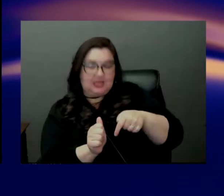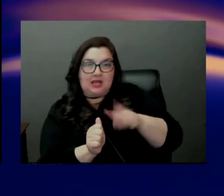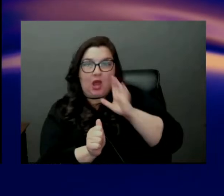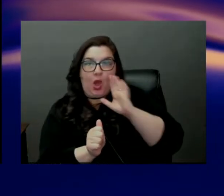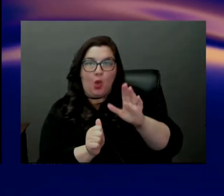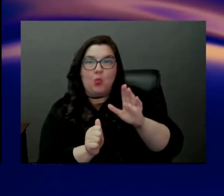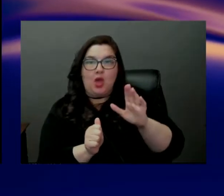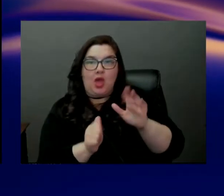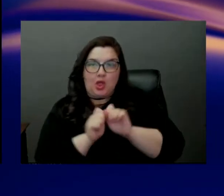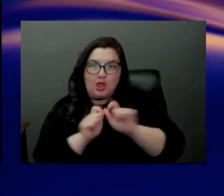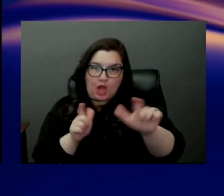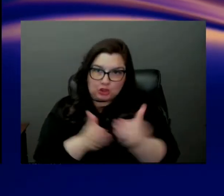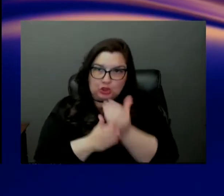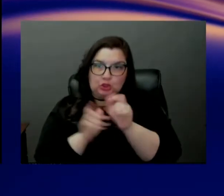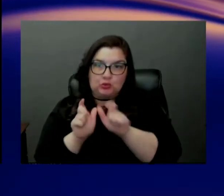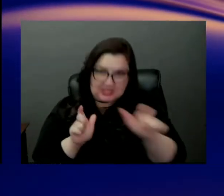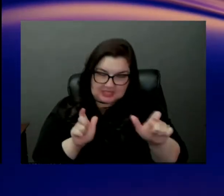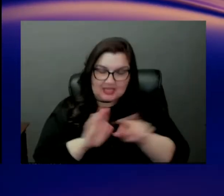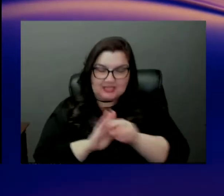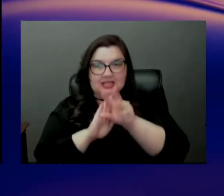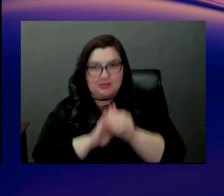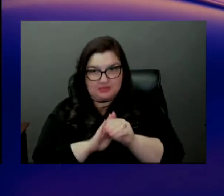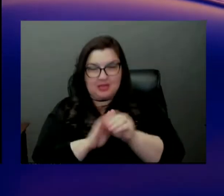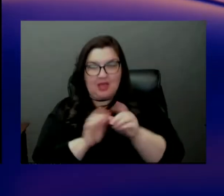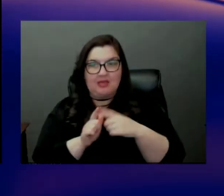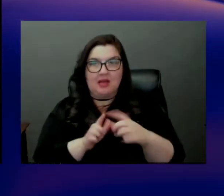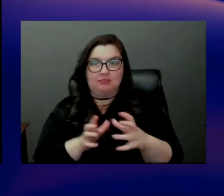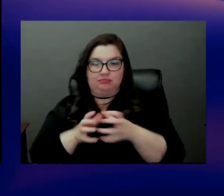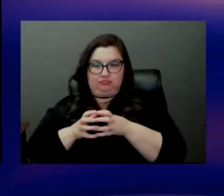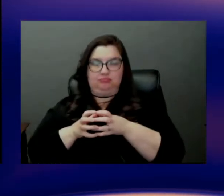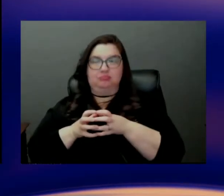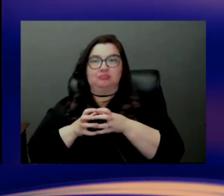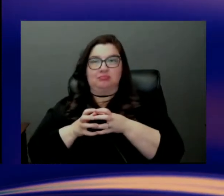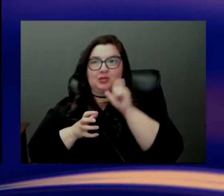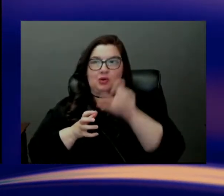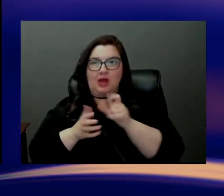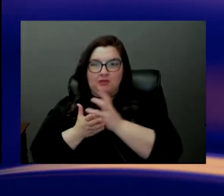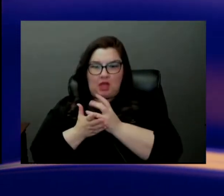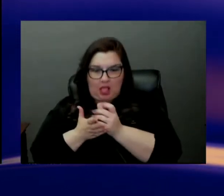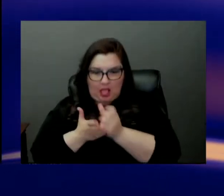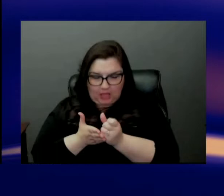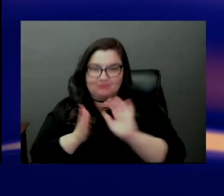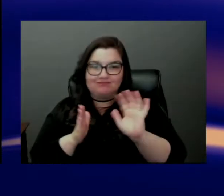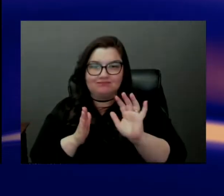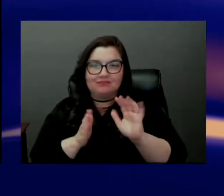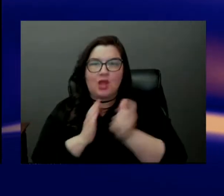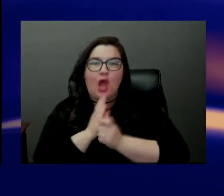take another snapshot and replenish your pool. You don't have to worry about any of that. It just automatically occurs behind the scenes.